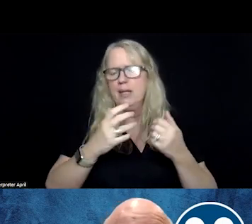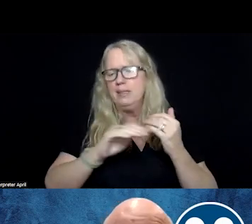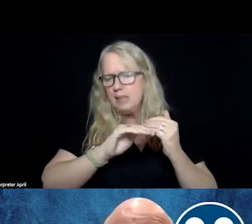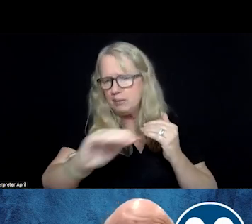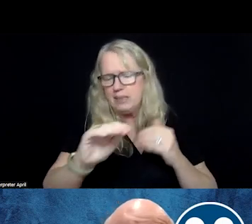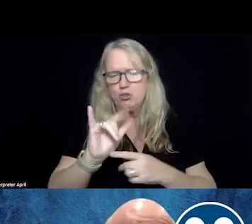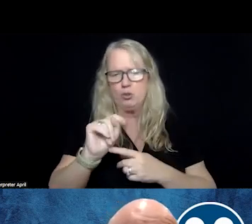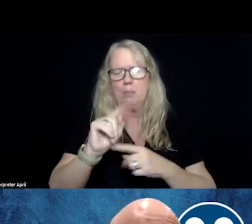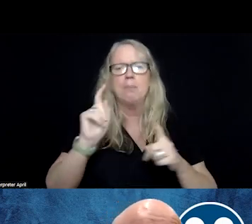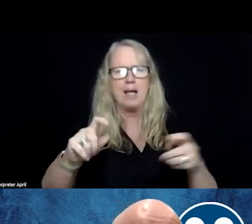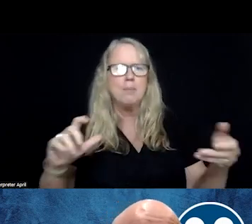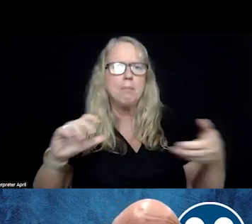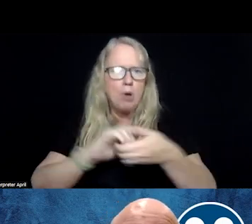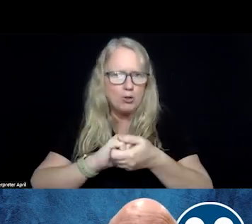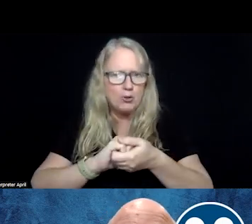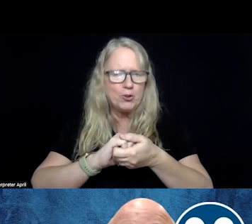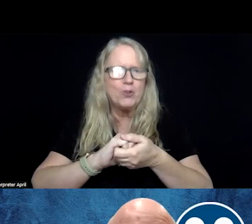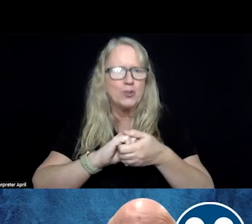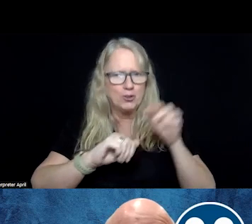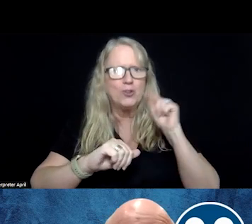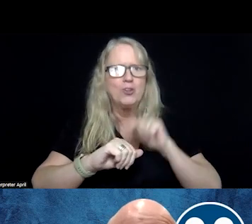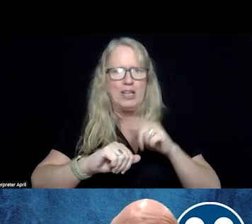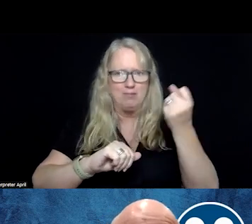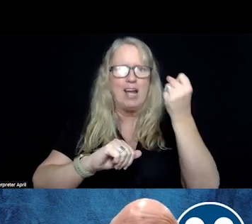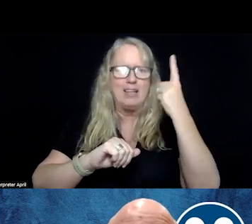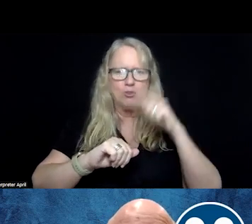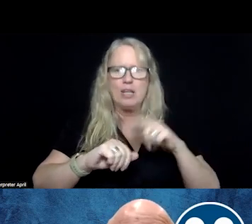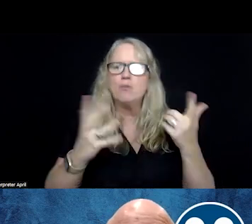A PARTNER. THEY NEED SOMEONE WHO UNDERSTANDS THE MENTAL HEALTH SIDE